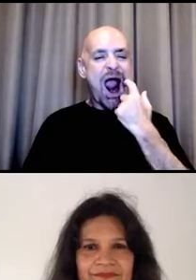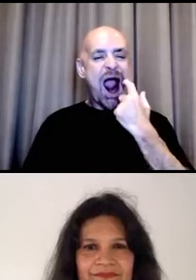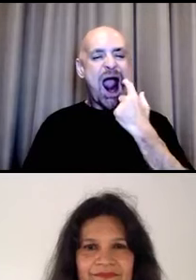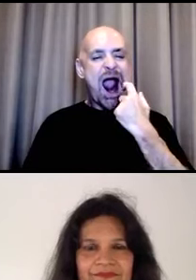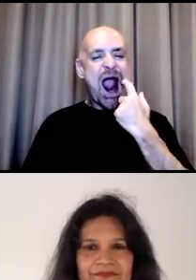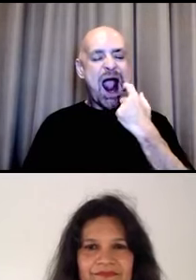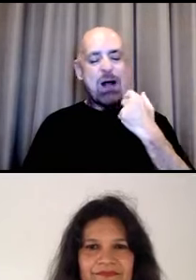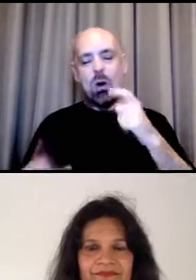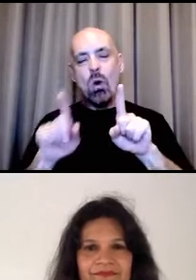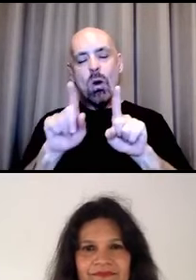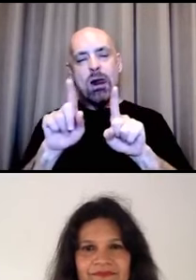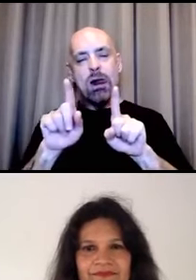a radical change